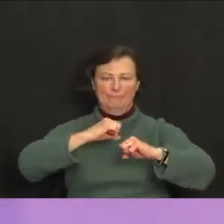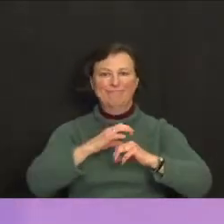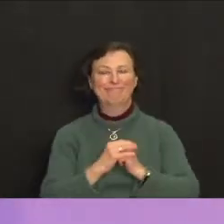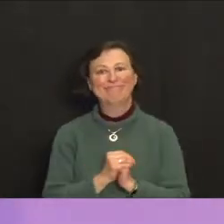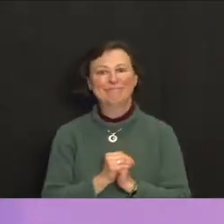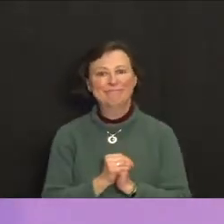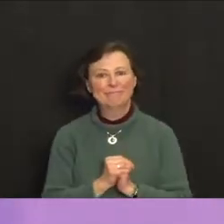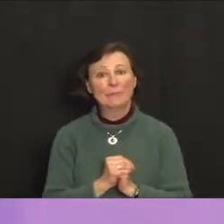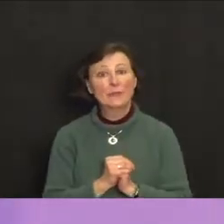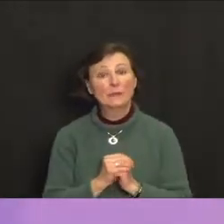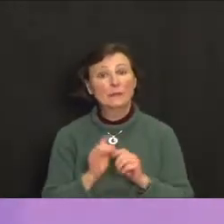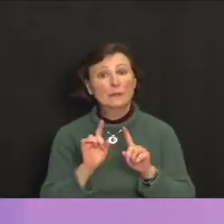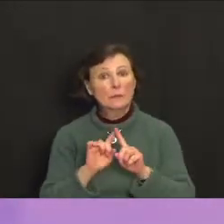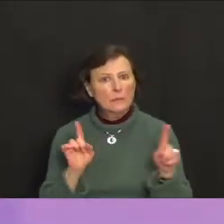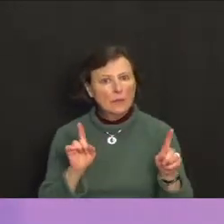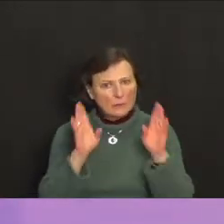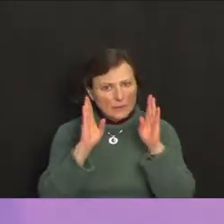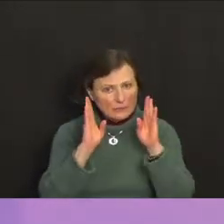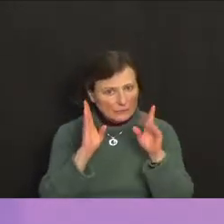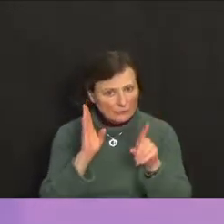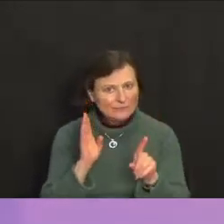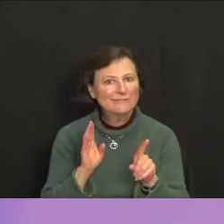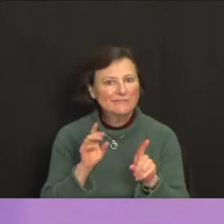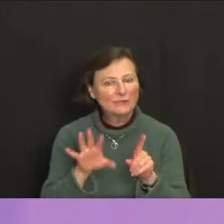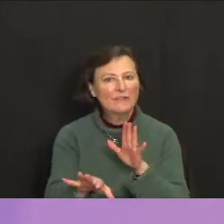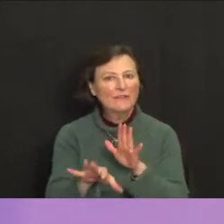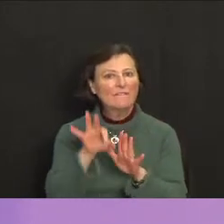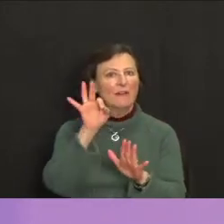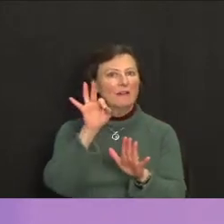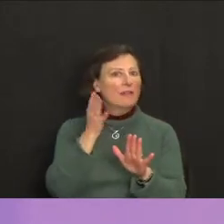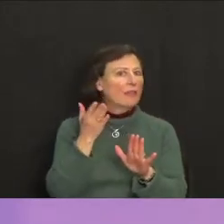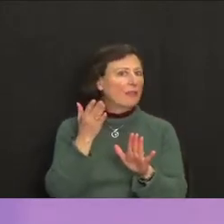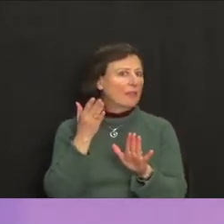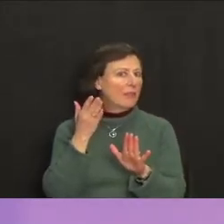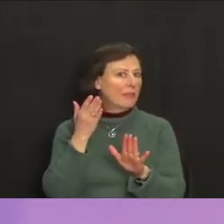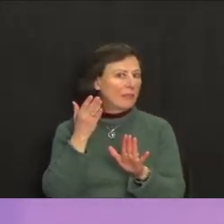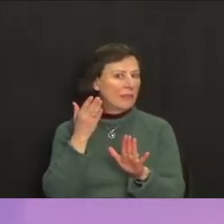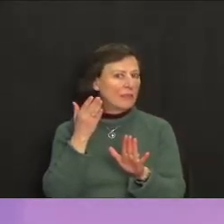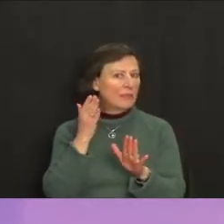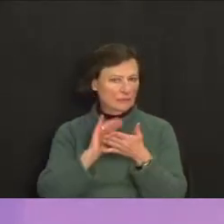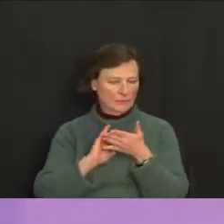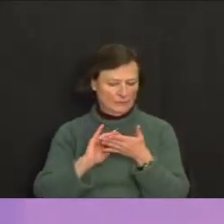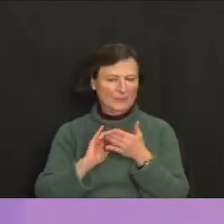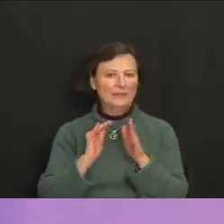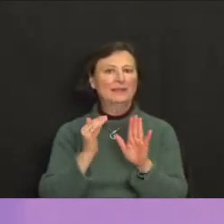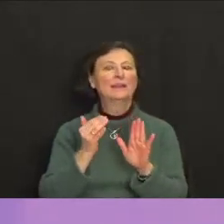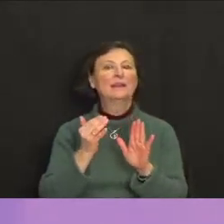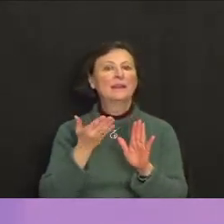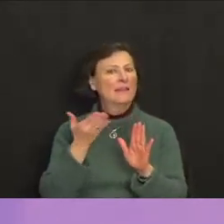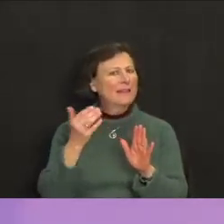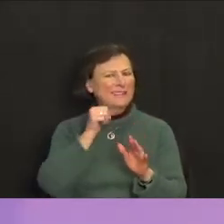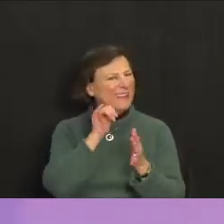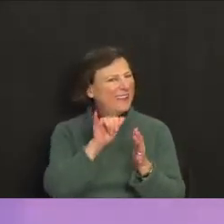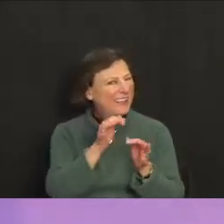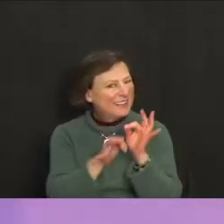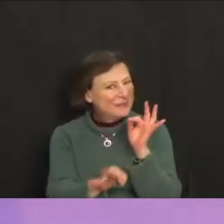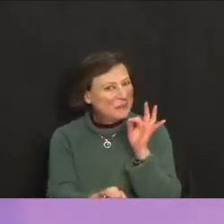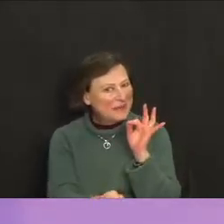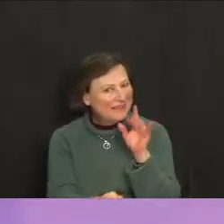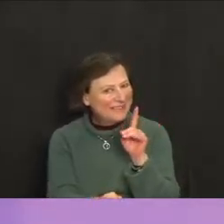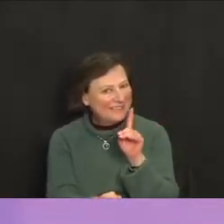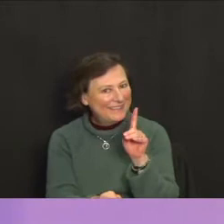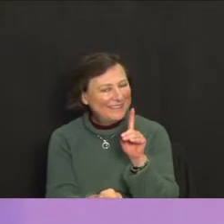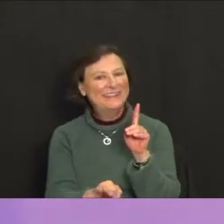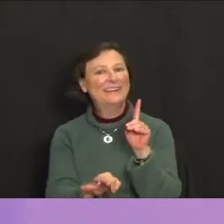But if you pay close attention, you'll find that things, excuse me, are not quite so simple. Our first